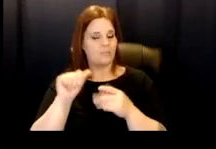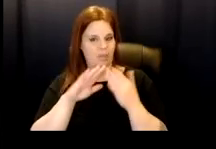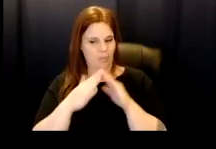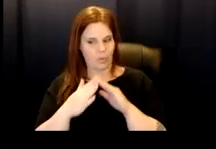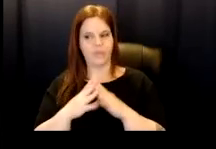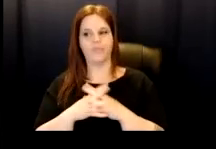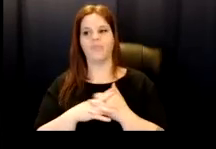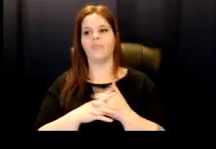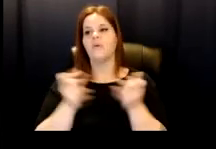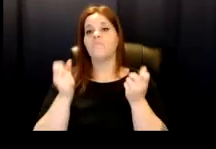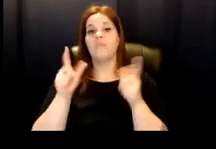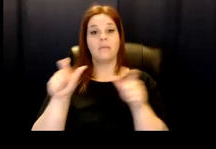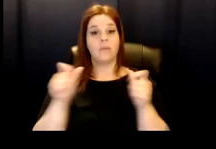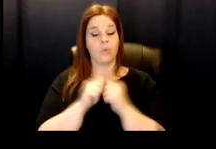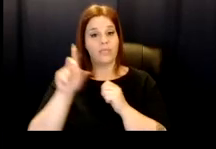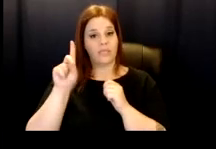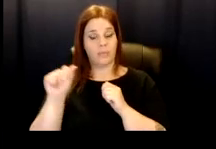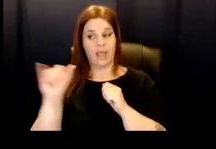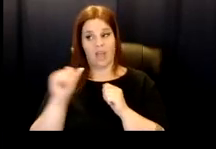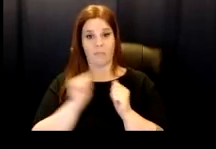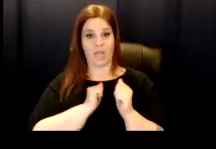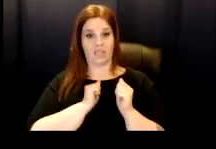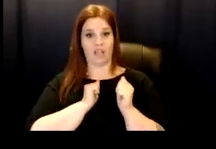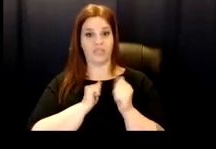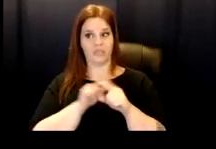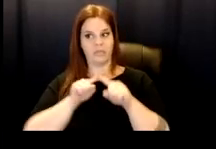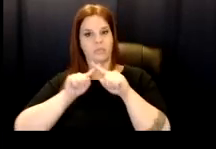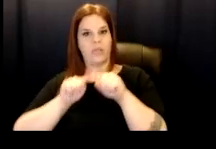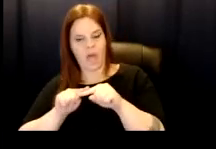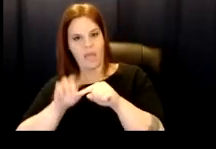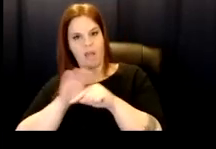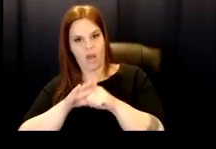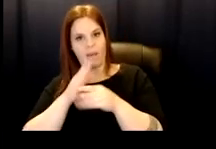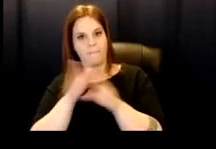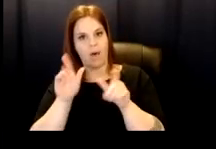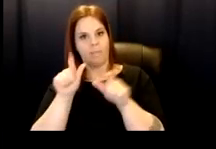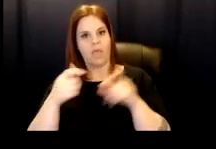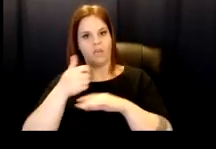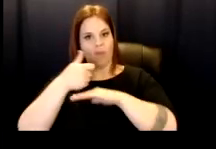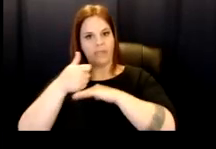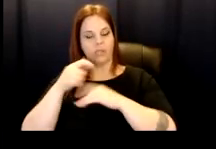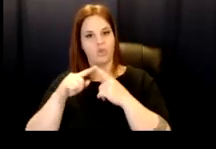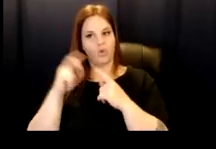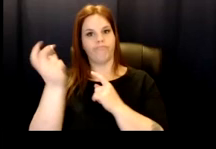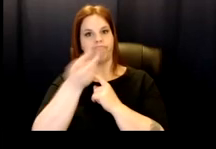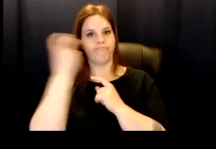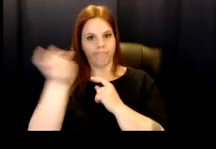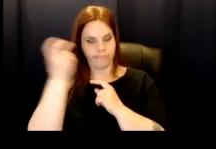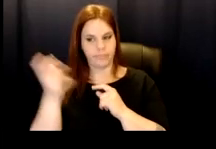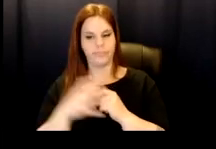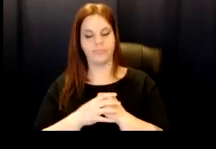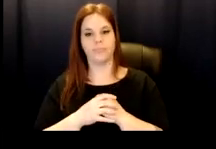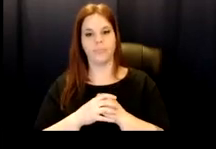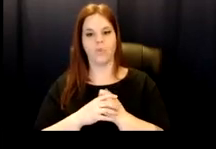with disabilities, like myself, rely on public transit to get around. And if the if these